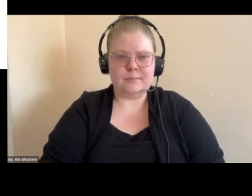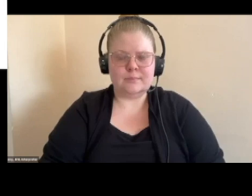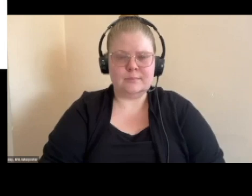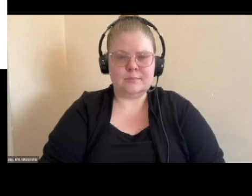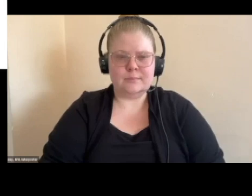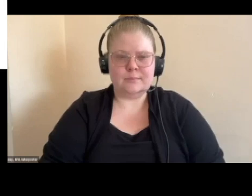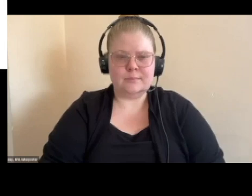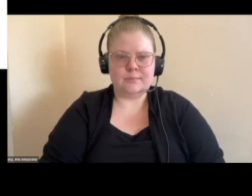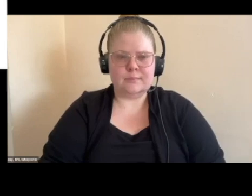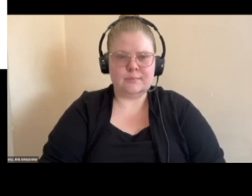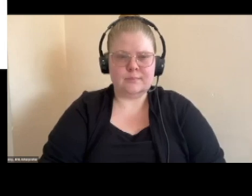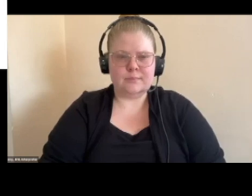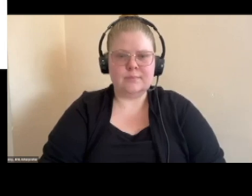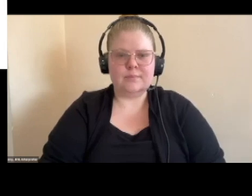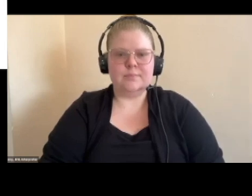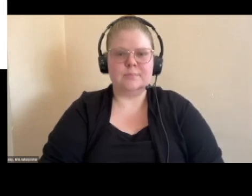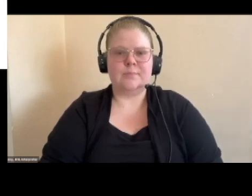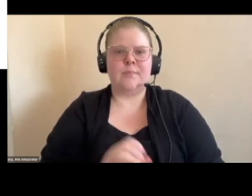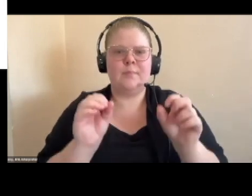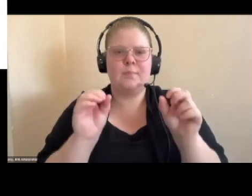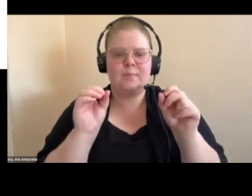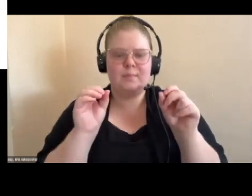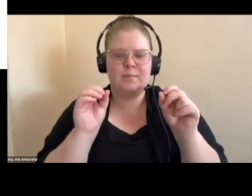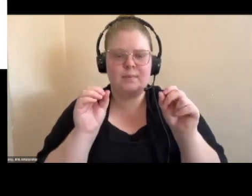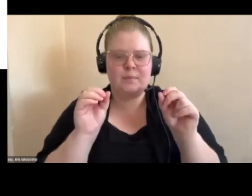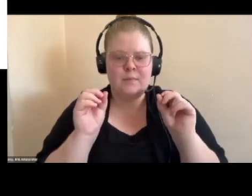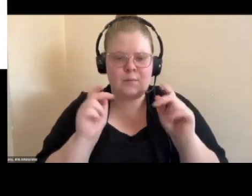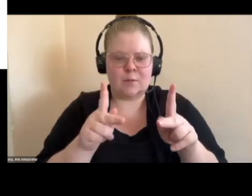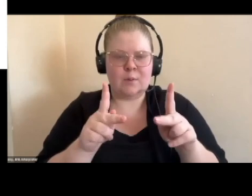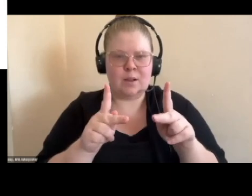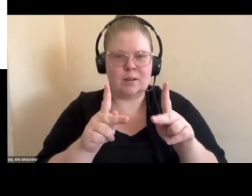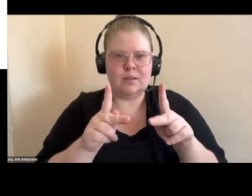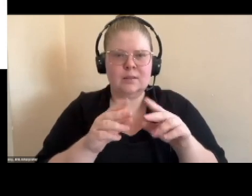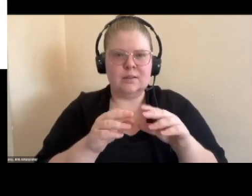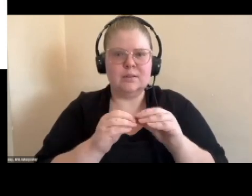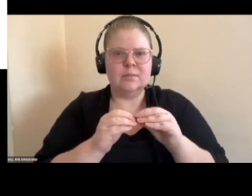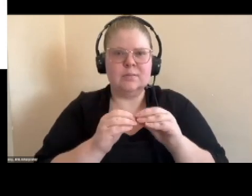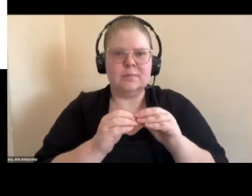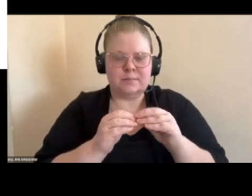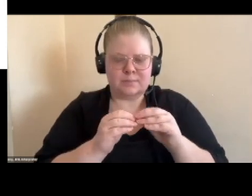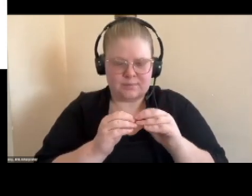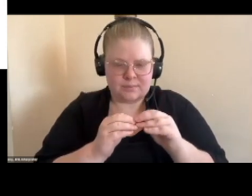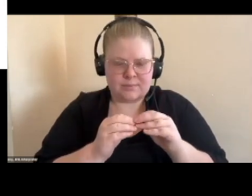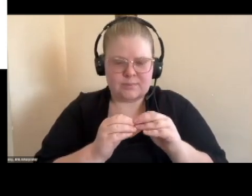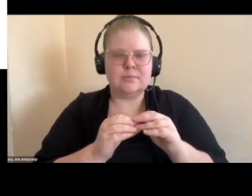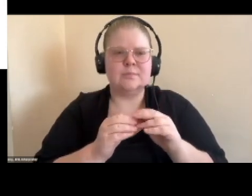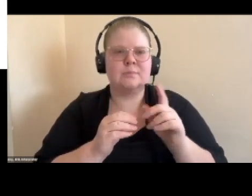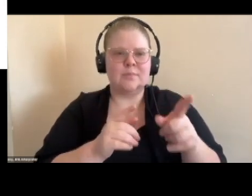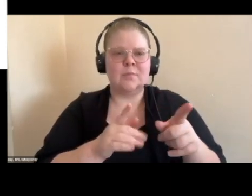Okay. So as a reminder, we are not currently recruiting but this is just,